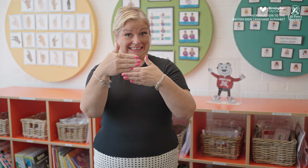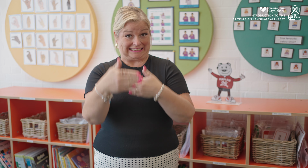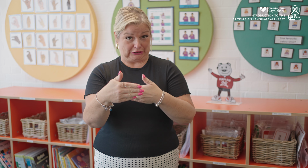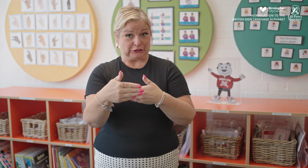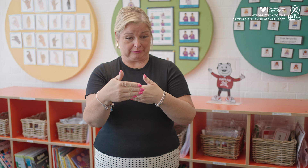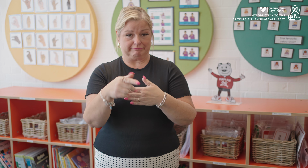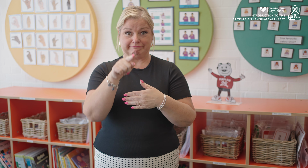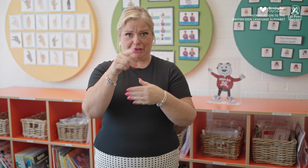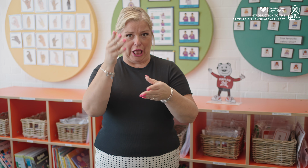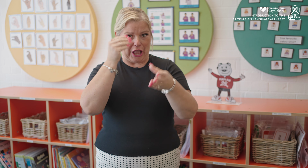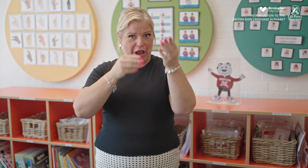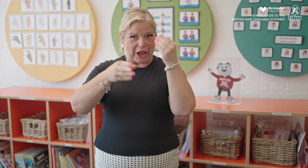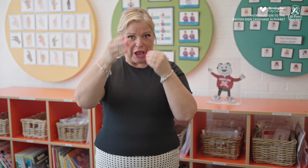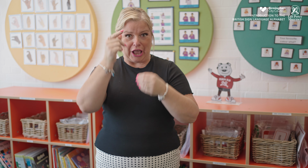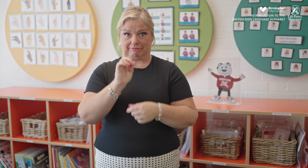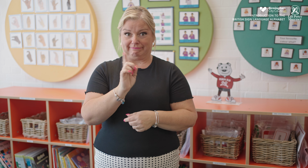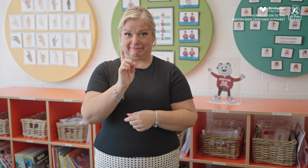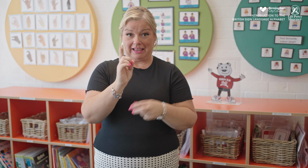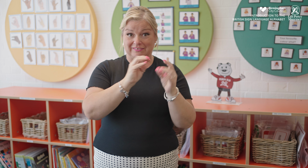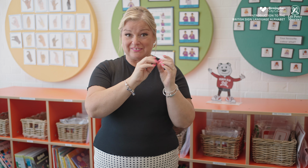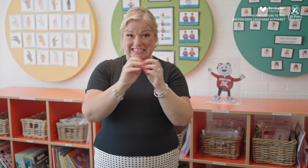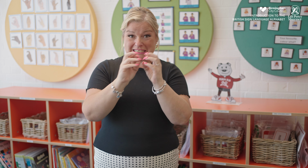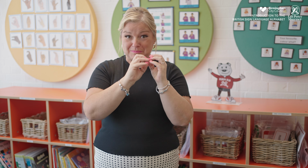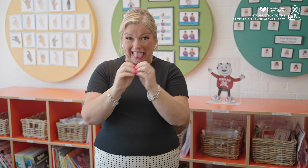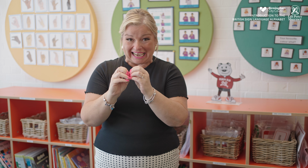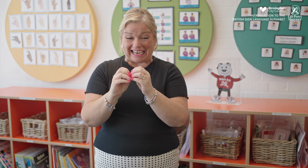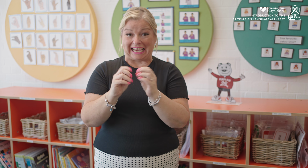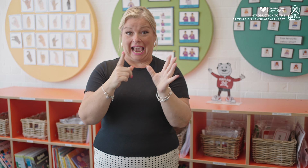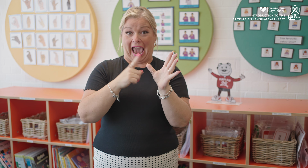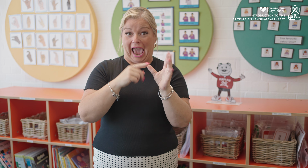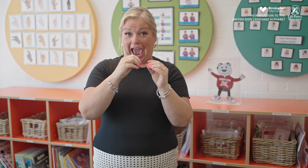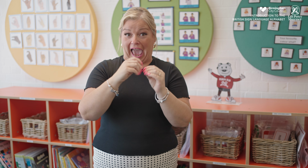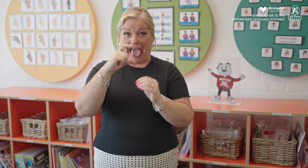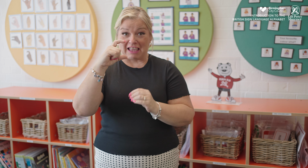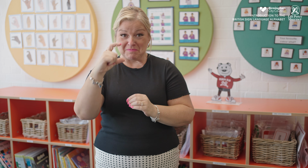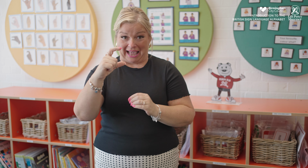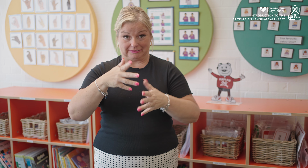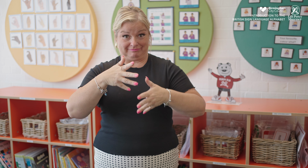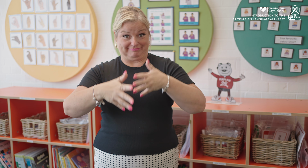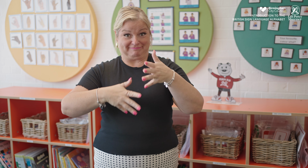In this session, we will be learning the basics of finger spelling the alphabet in sign language